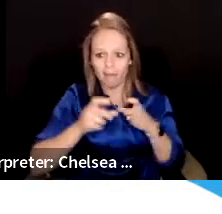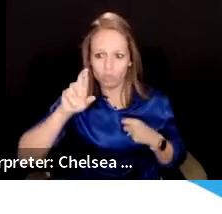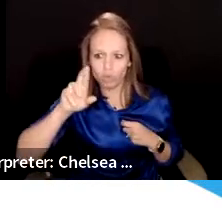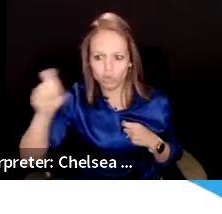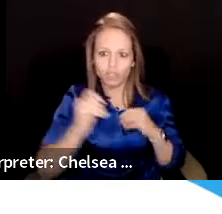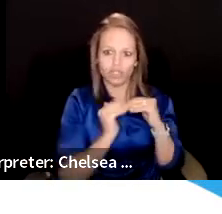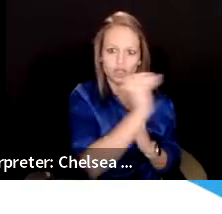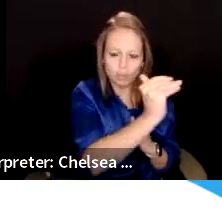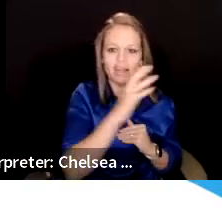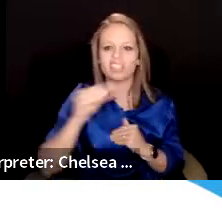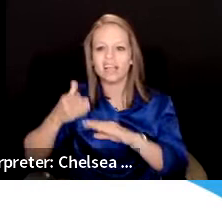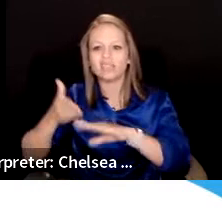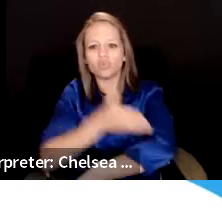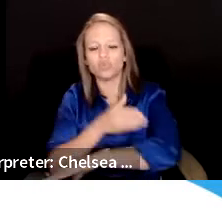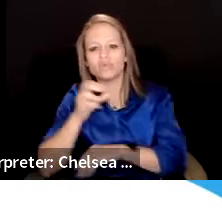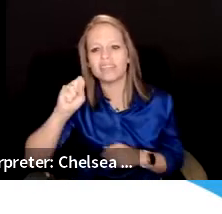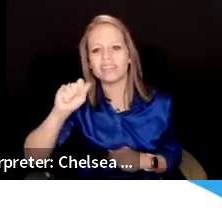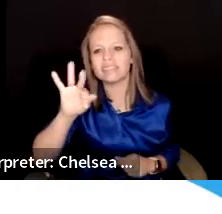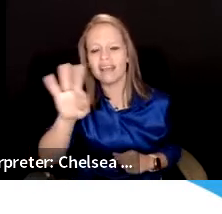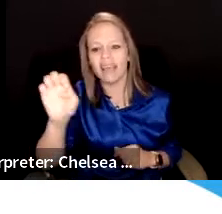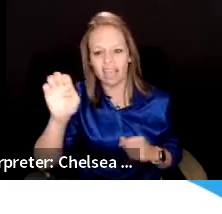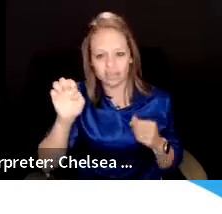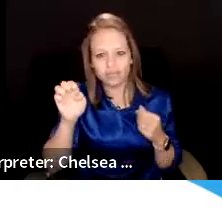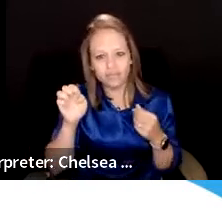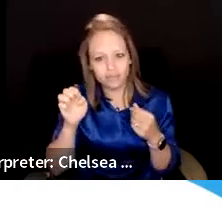to demonstrate actions and commitments